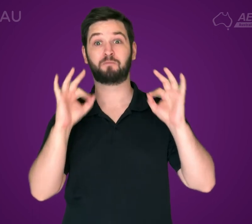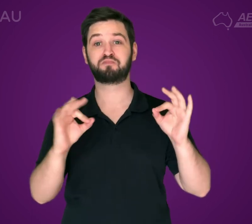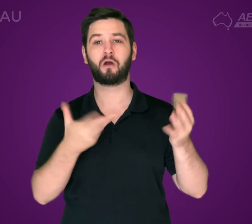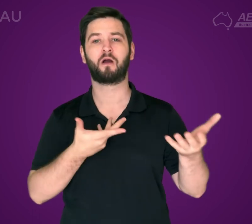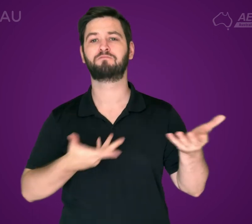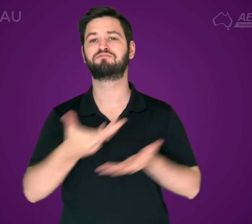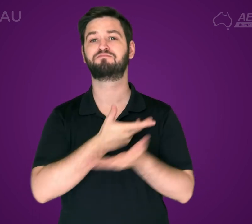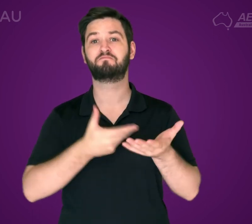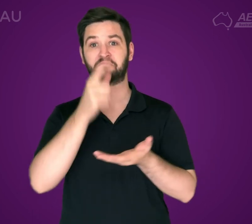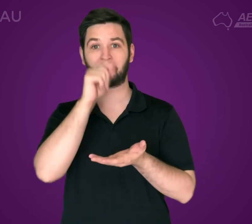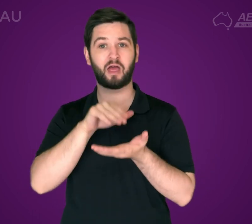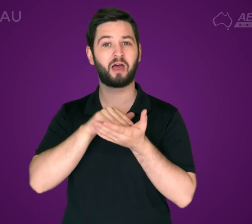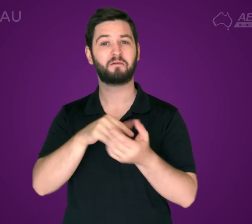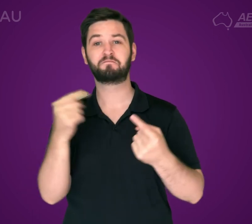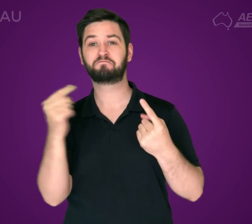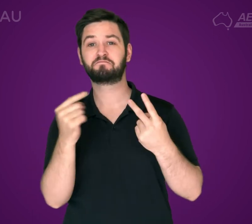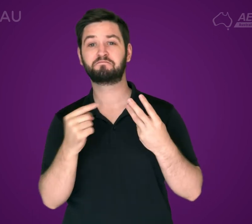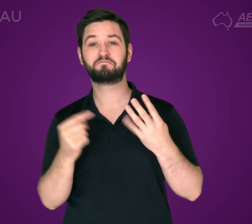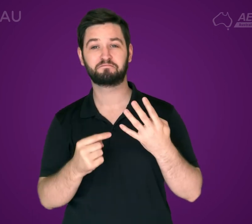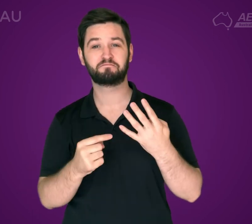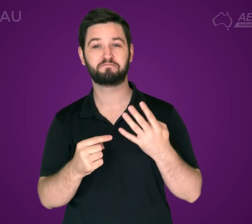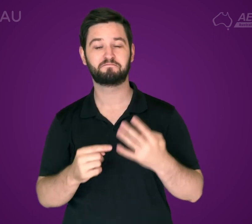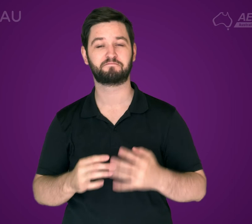and then you can talk to the AEC staff in the booth to get assistance.